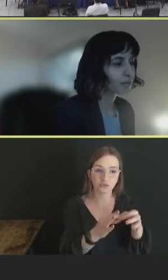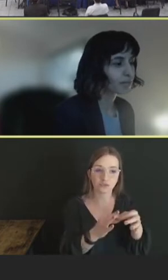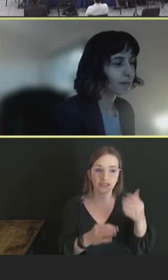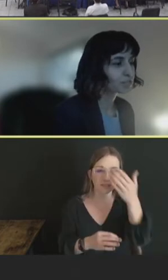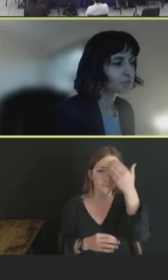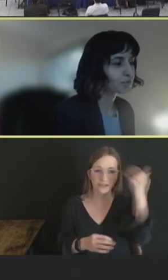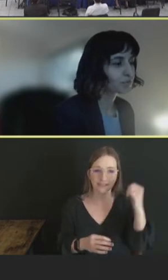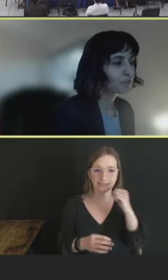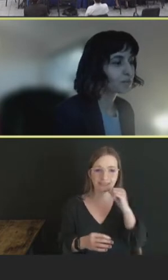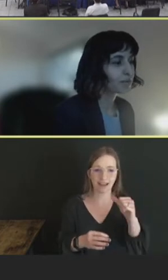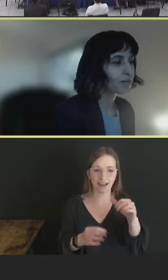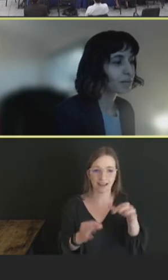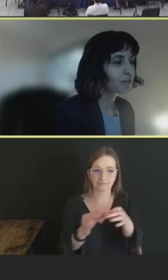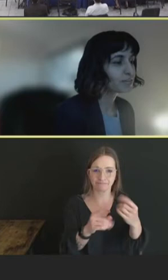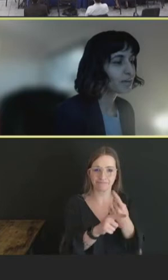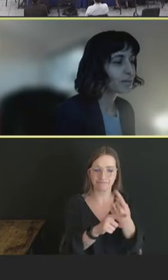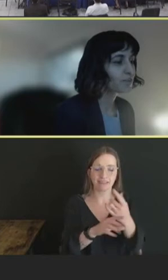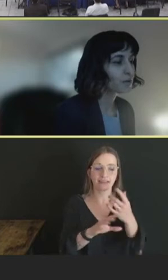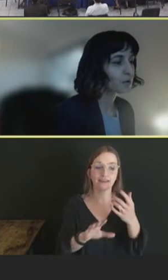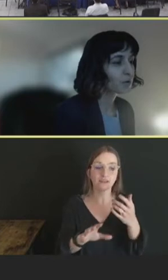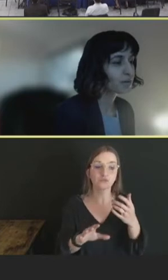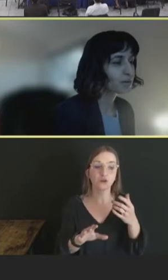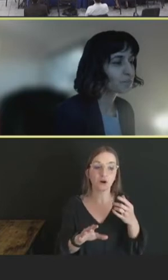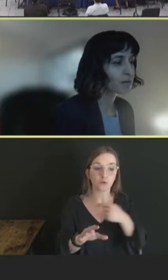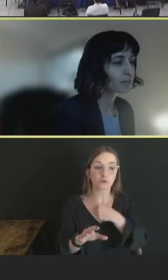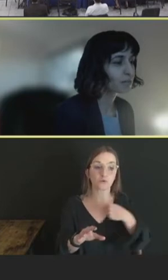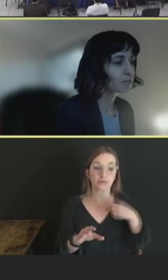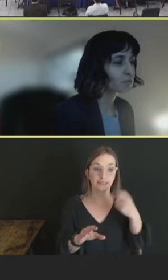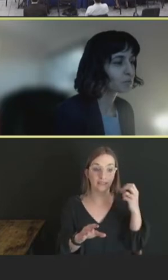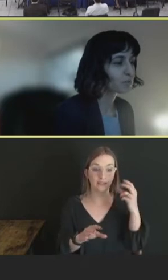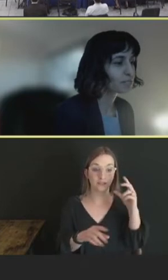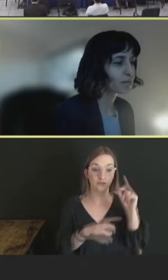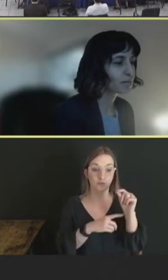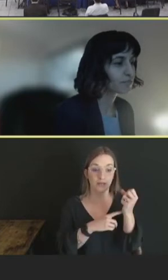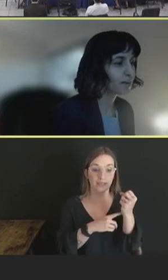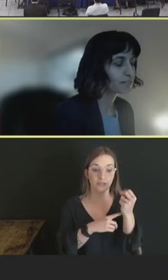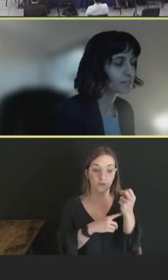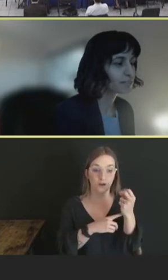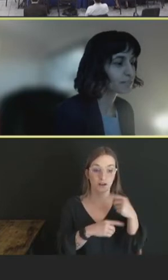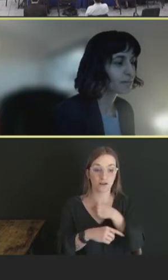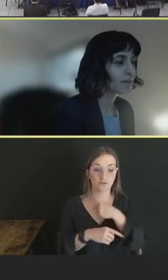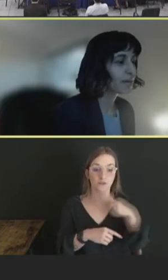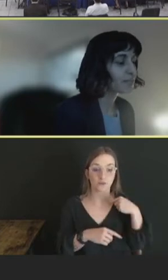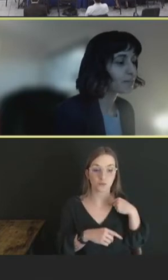GACVS reviewed an FDA pharmacokinetic model of aluminum containing vaccines, and they